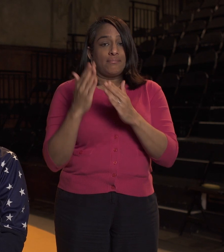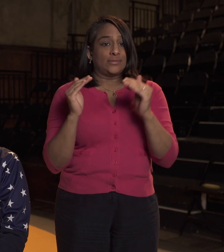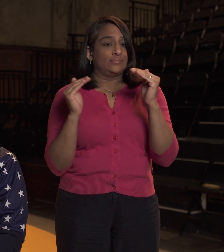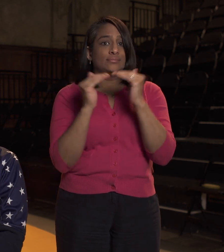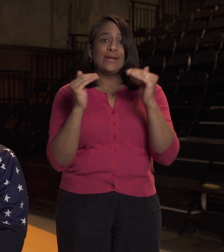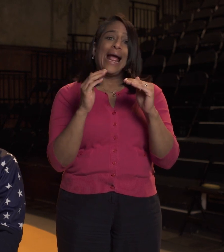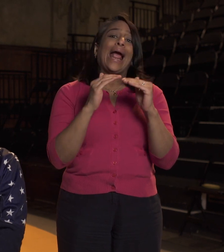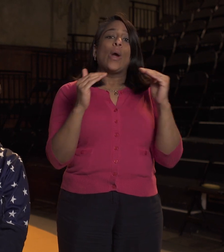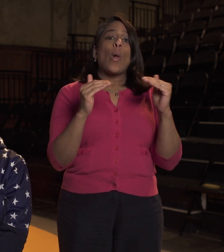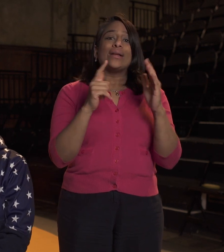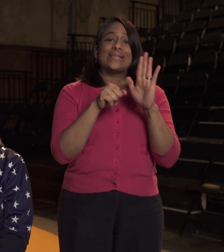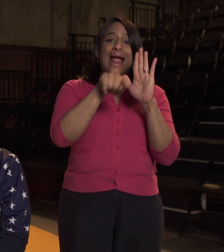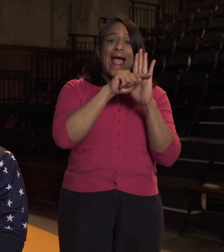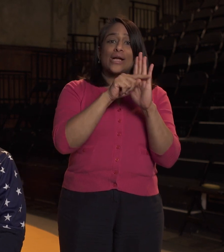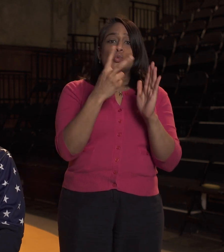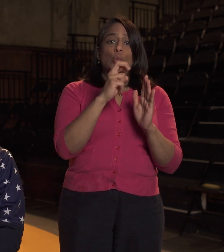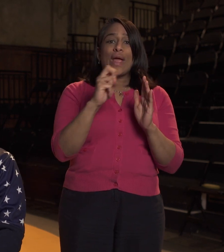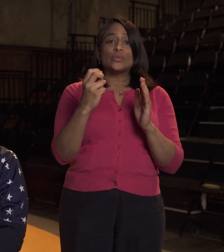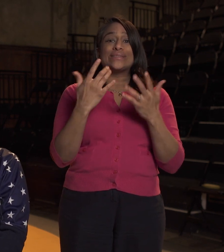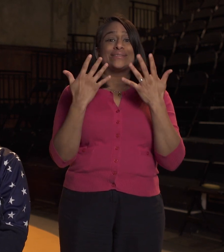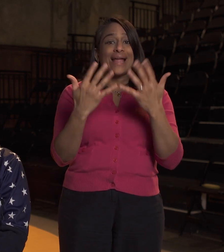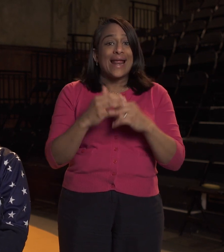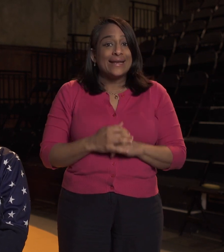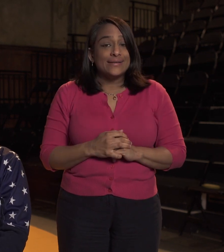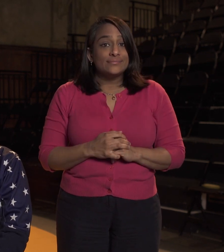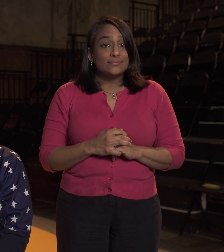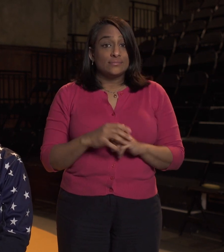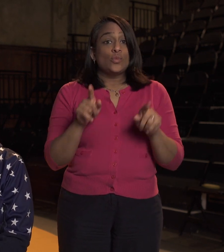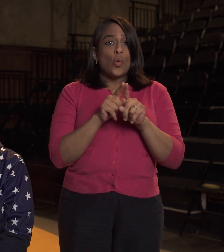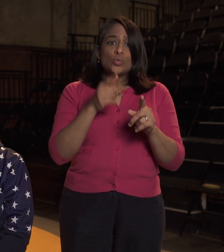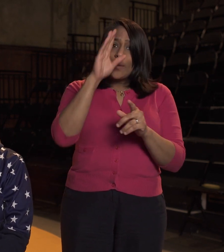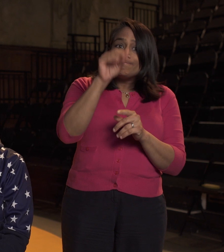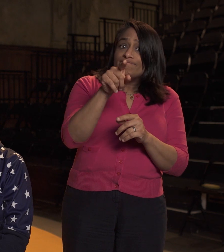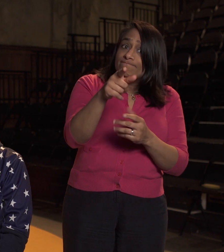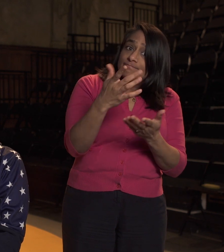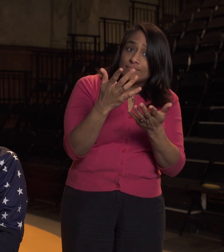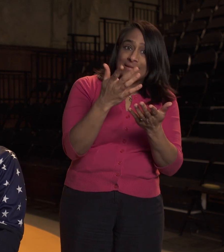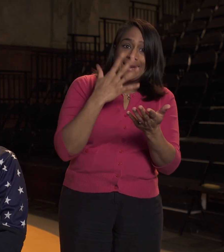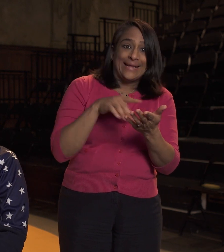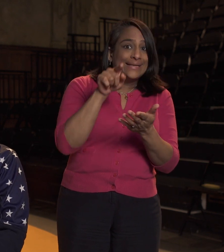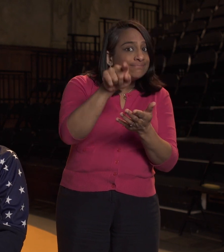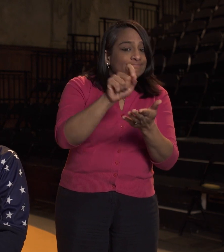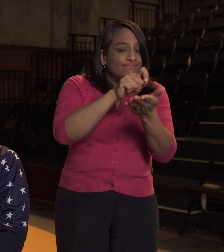biscuit, cats, f***, biscuit They will also inform you that they require your agreement